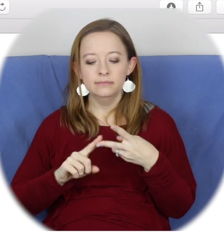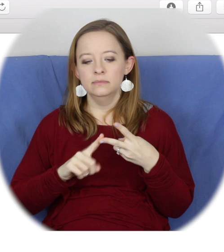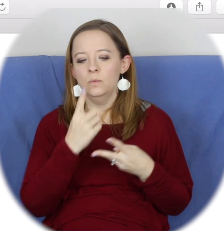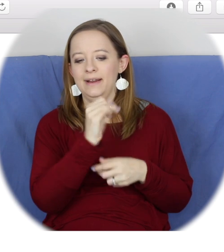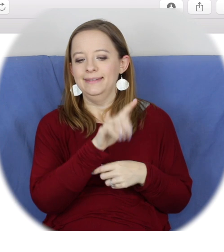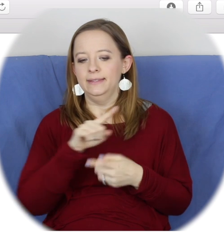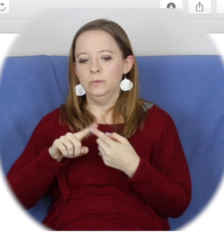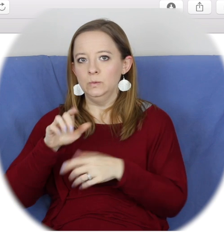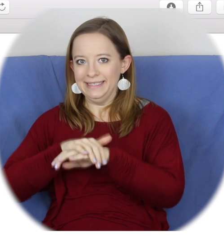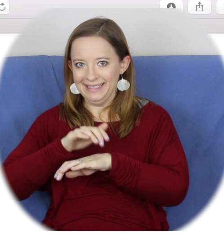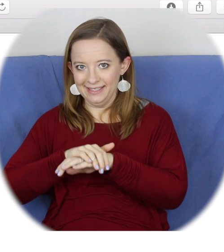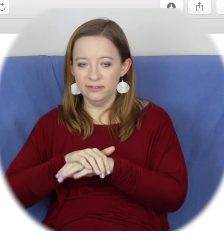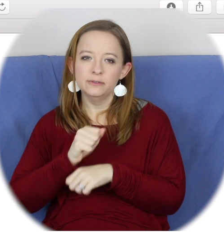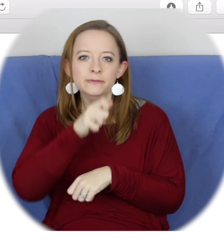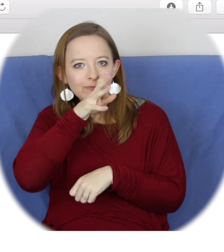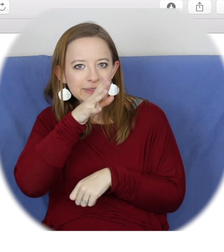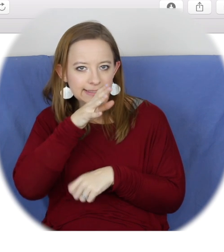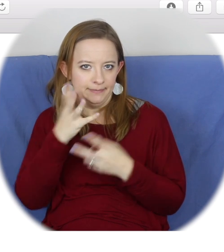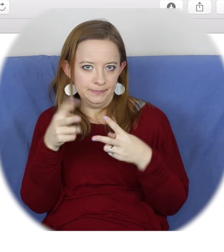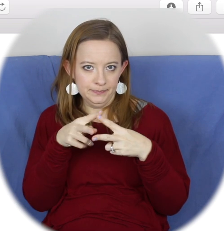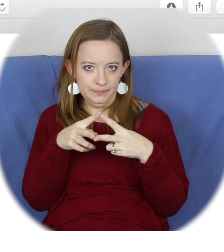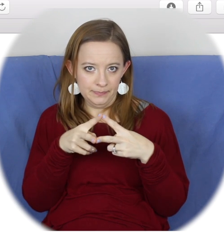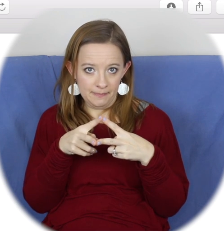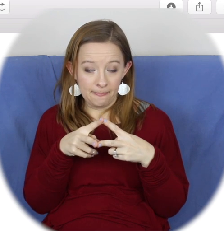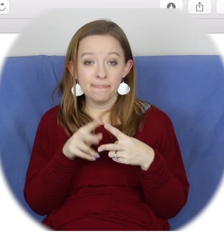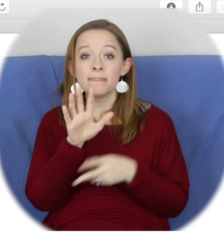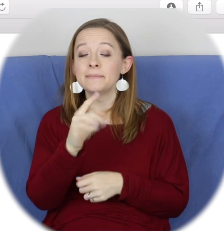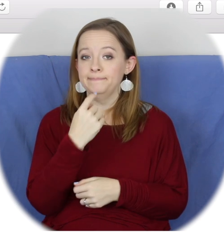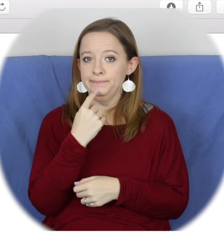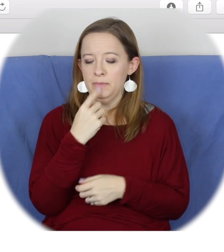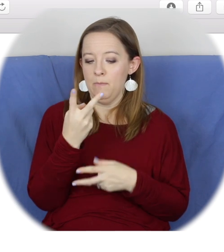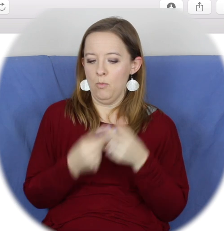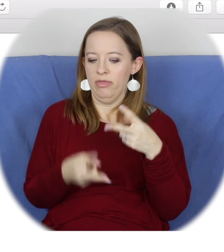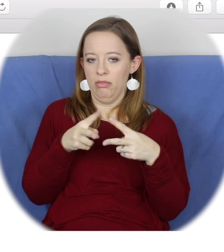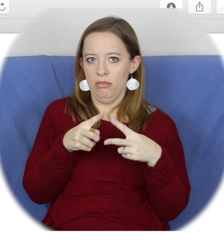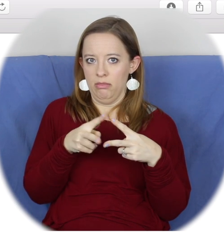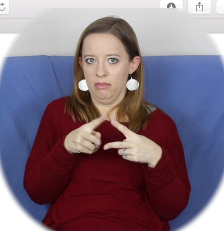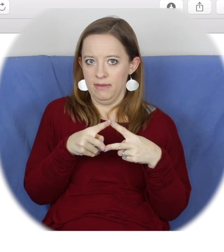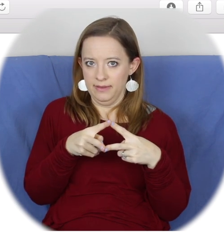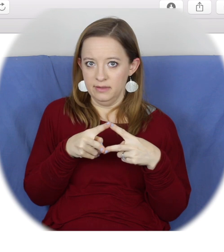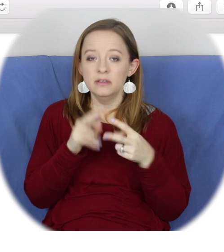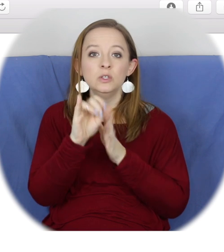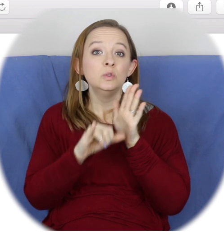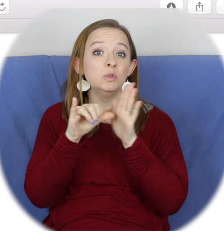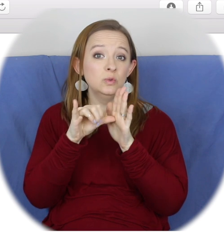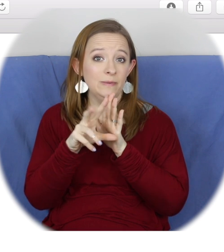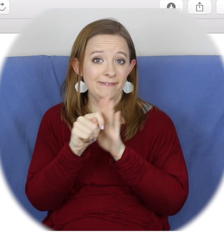and one ASL to English, so showing my ASL to English or voicing skills. Now, like I said, both of these are Youtube videos.